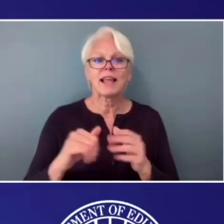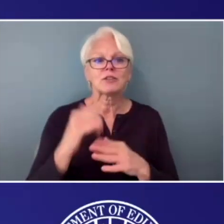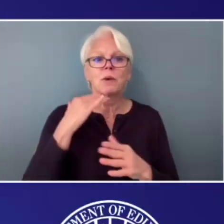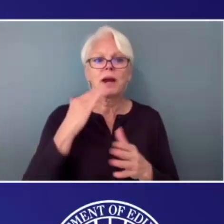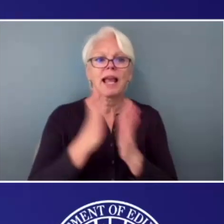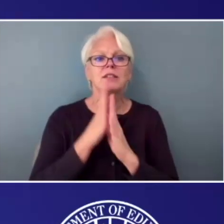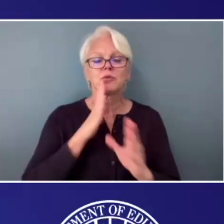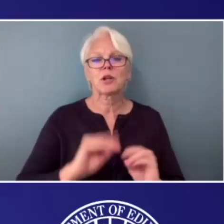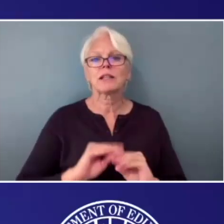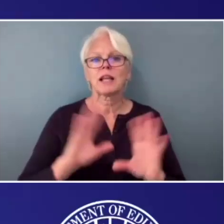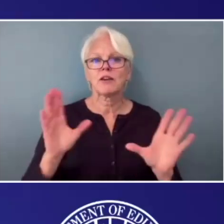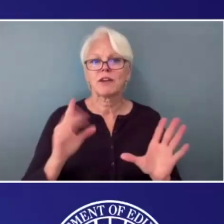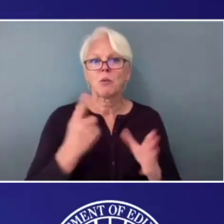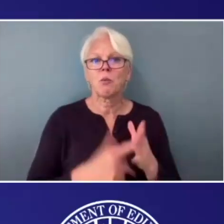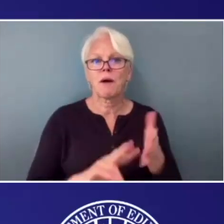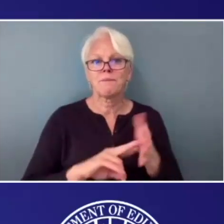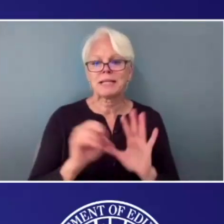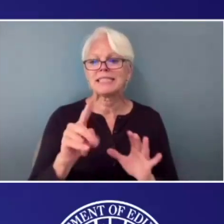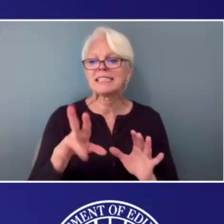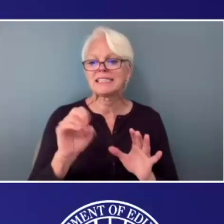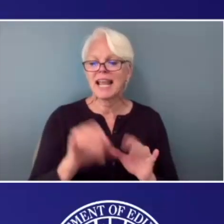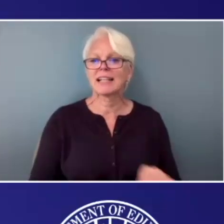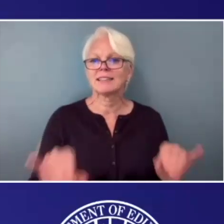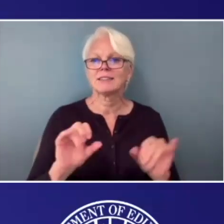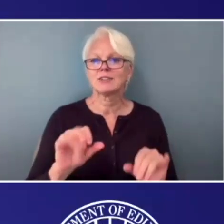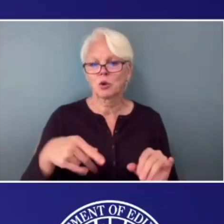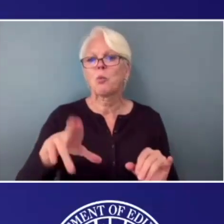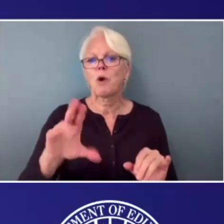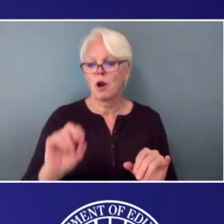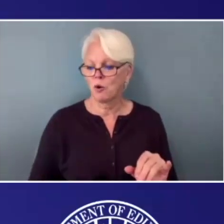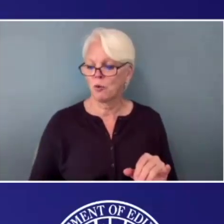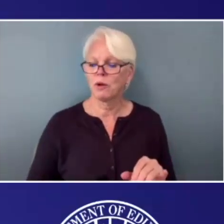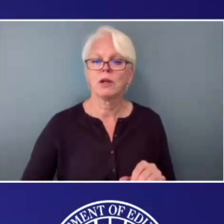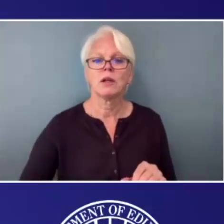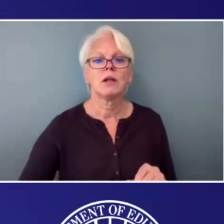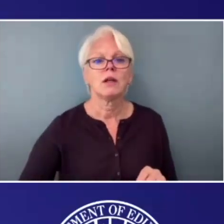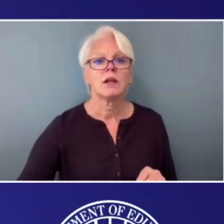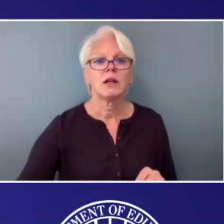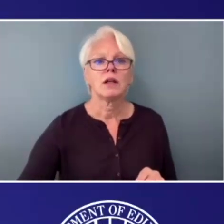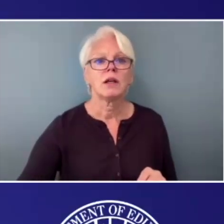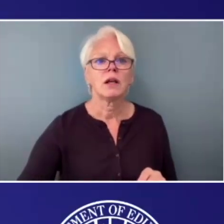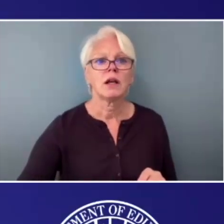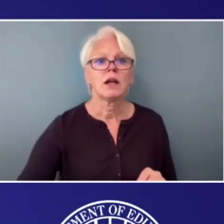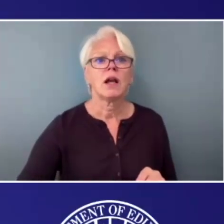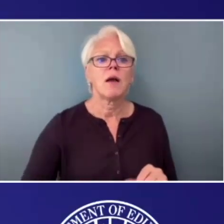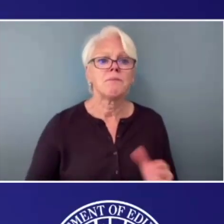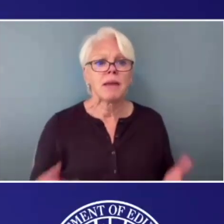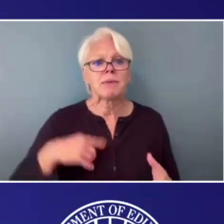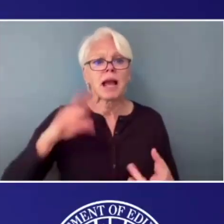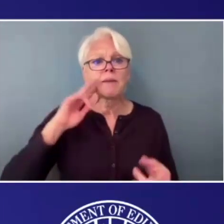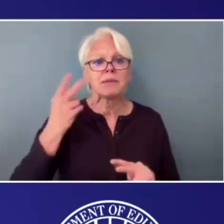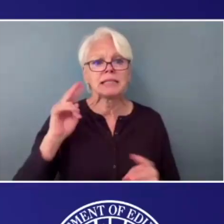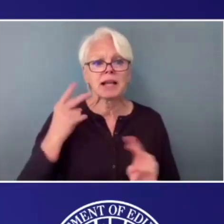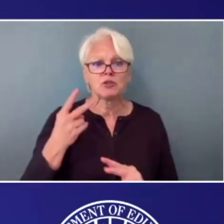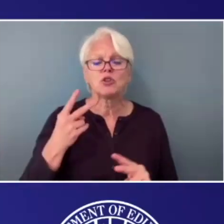on what status quo meant. And, and maybe I misunderstood, but I just, you know, want to state for the record that that was the reason or some